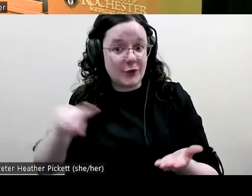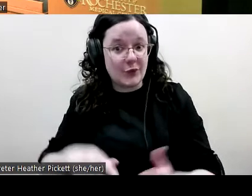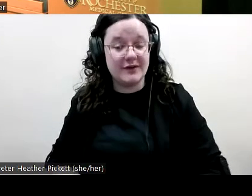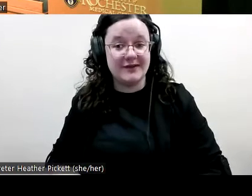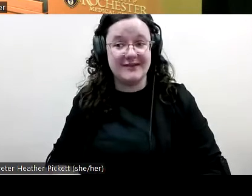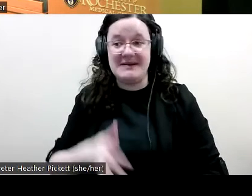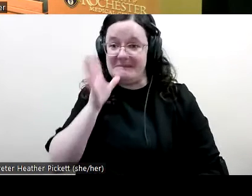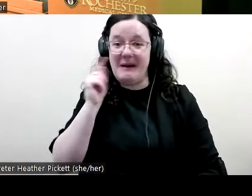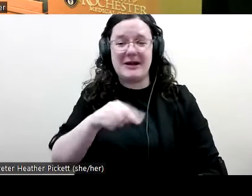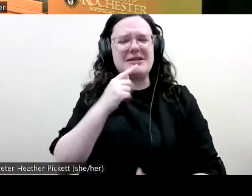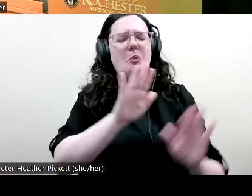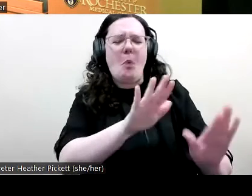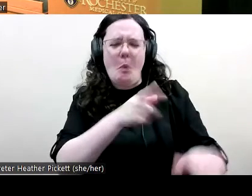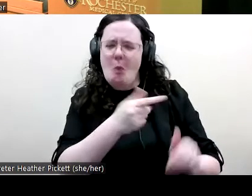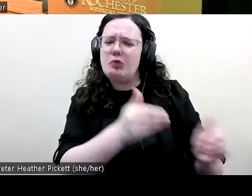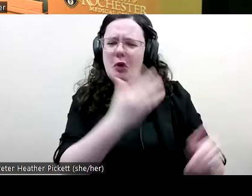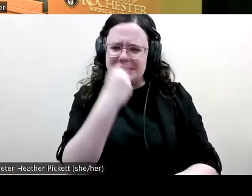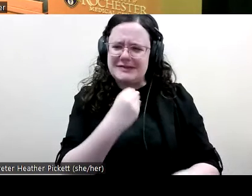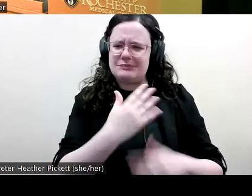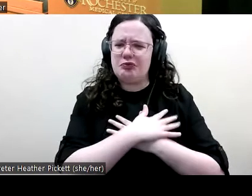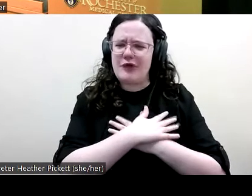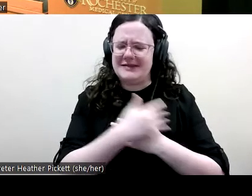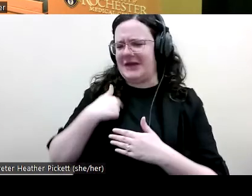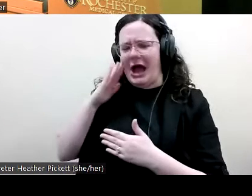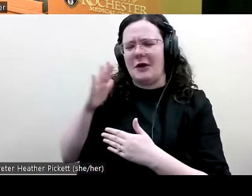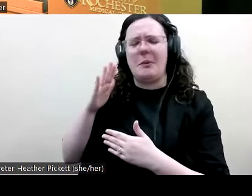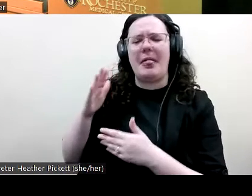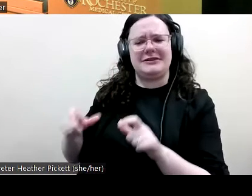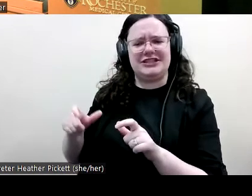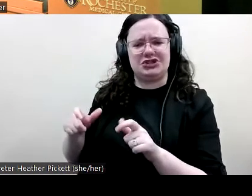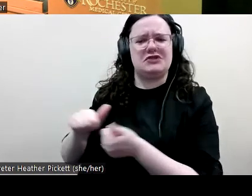the dishes you know I mean I know it's not all families but for a lot of families people help